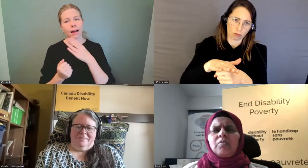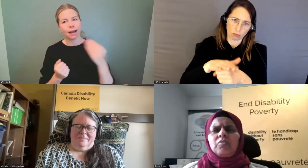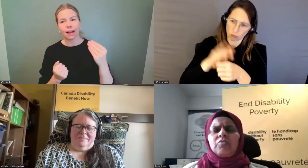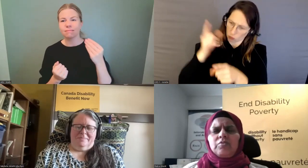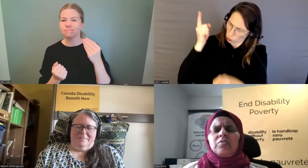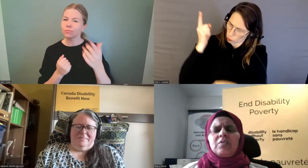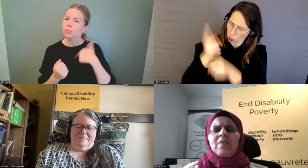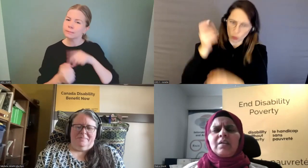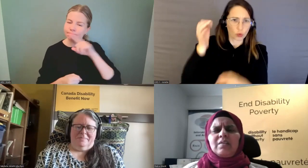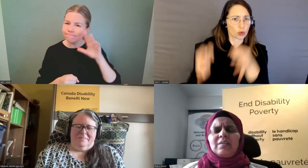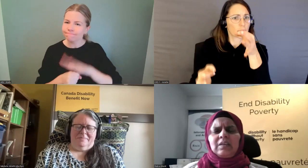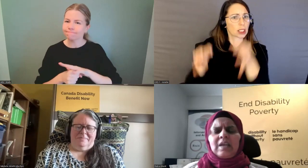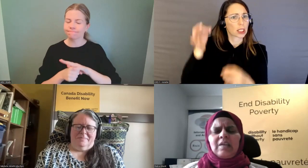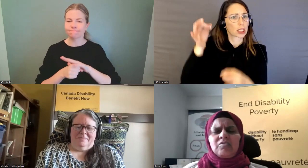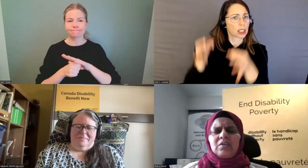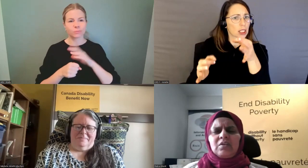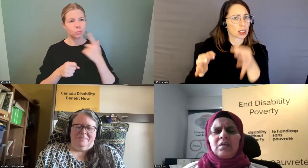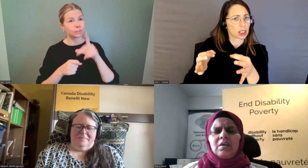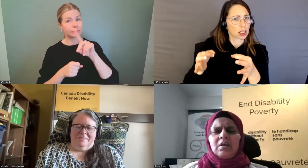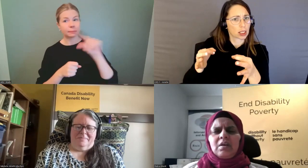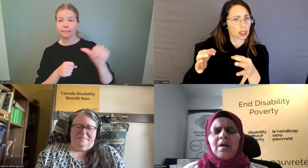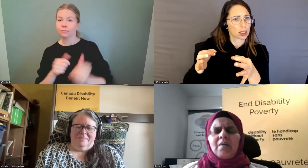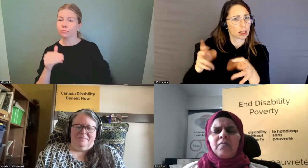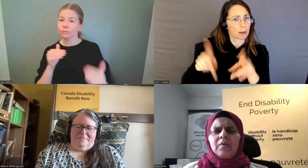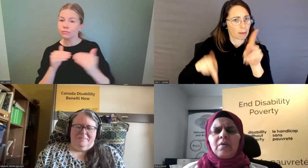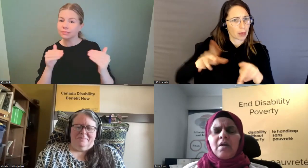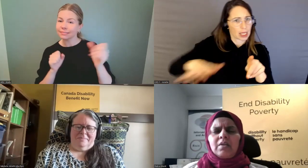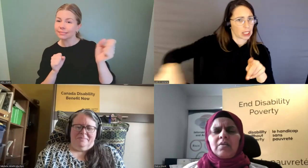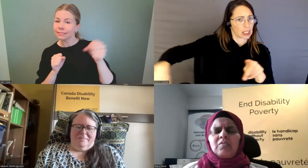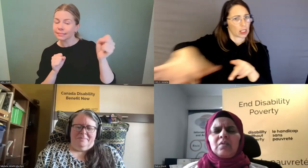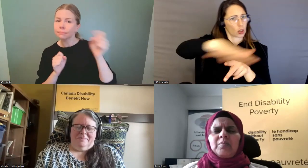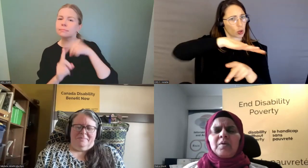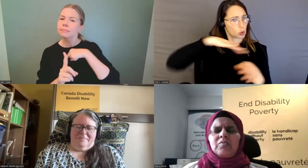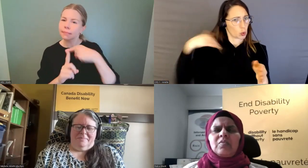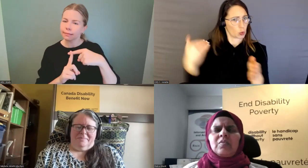TRUTH AND RECONCILIATION FOR OUR INDIGENOUS BROTHERS AND SISTERS.